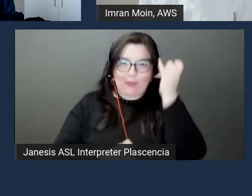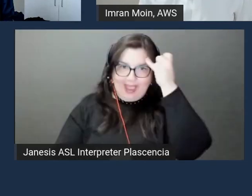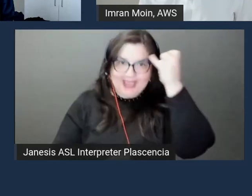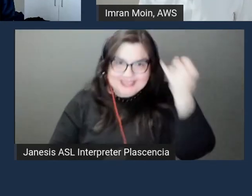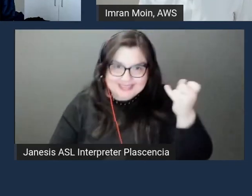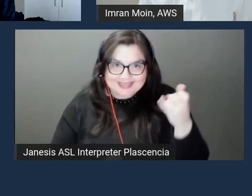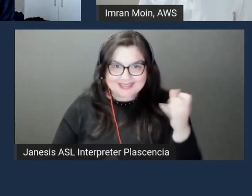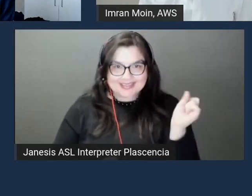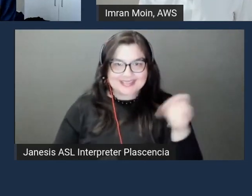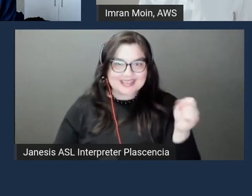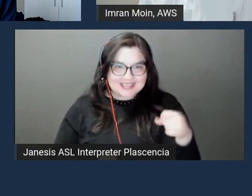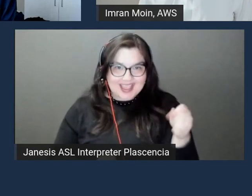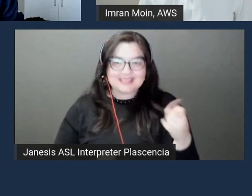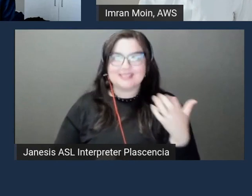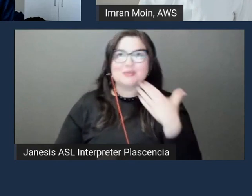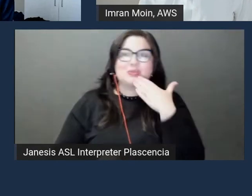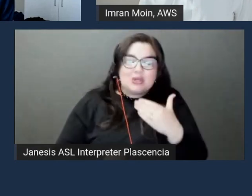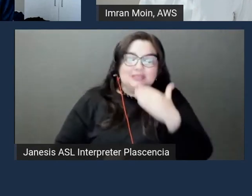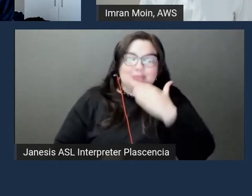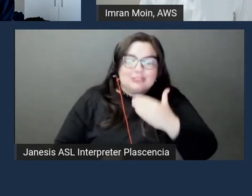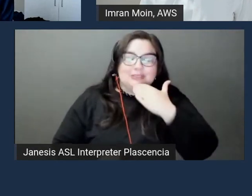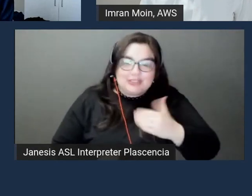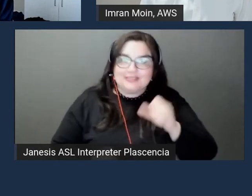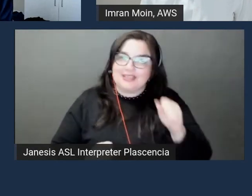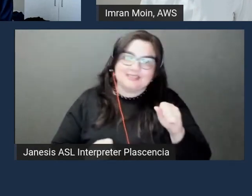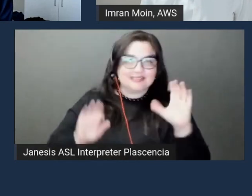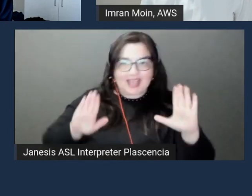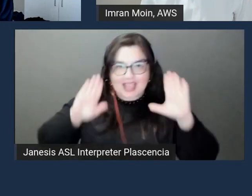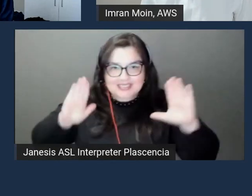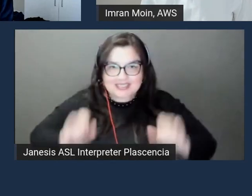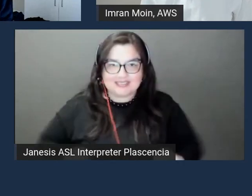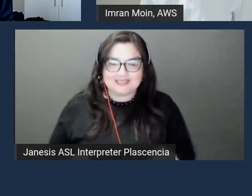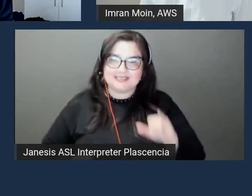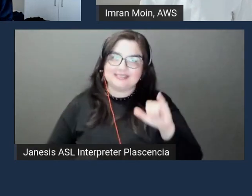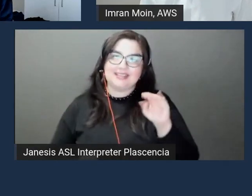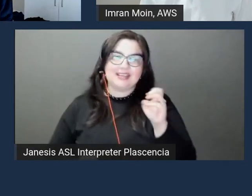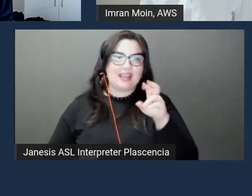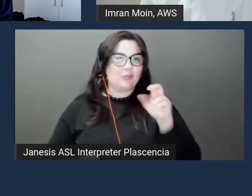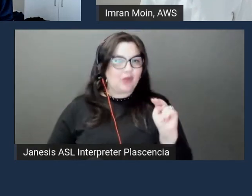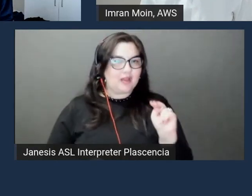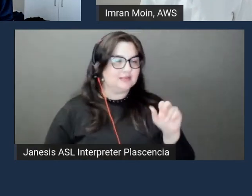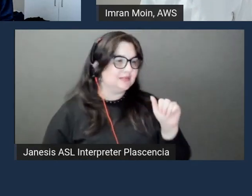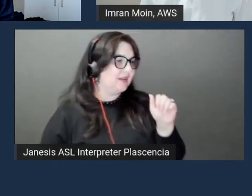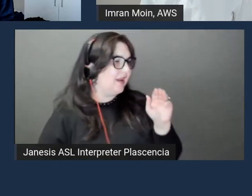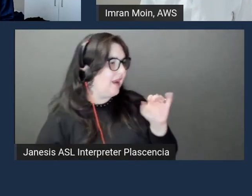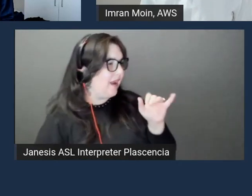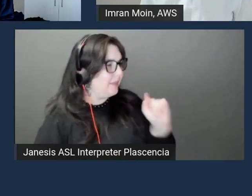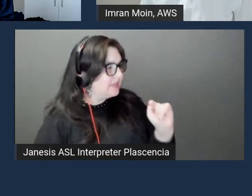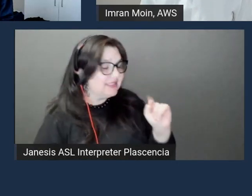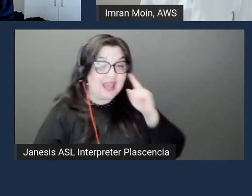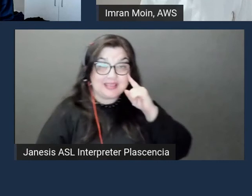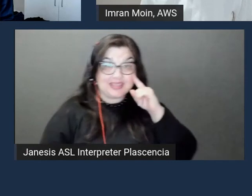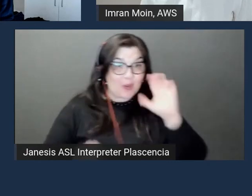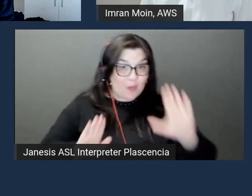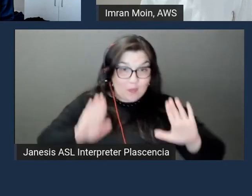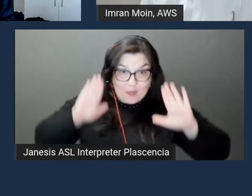Good, excellent. Imran, Amit, thank you very much. I think this is a wonderful discussion here.